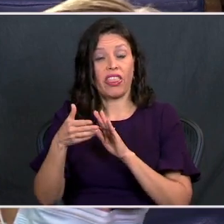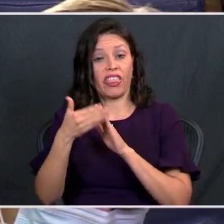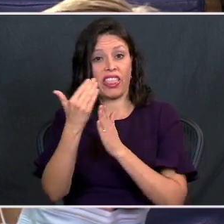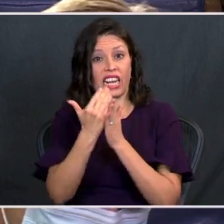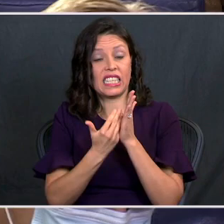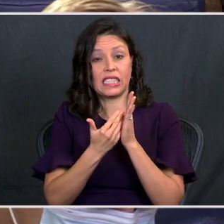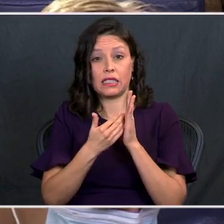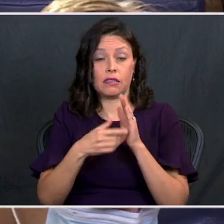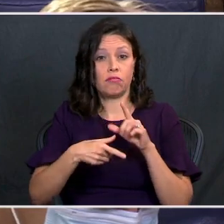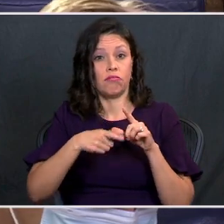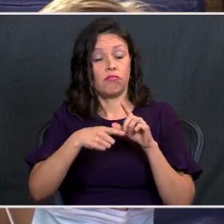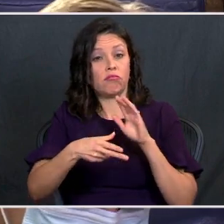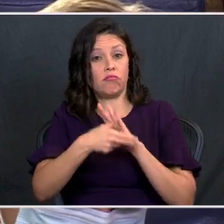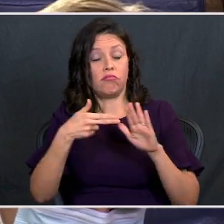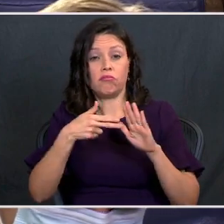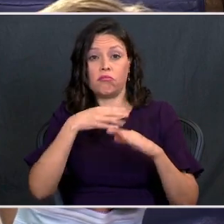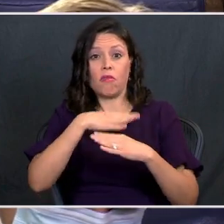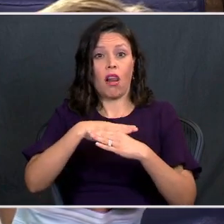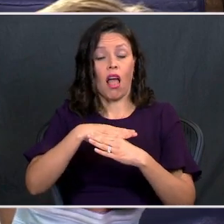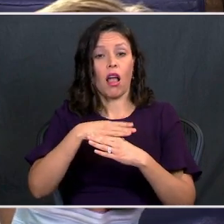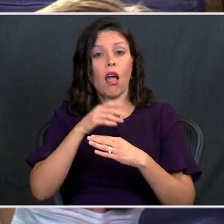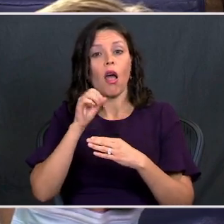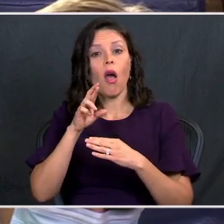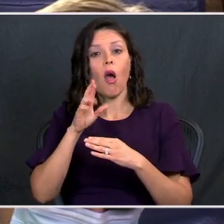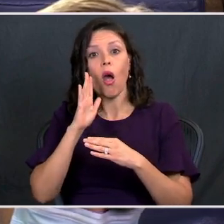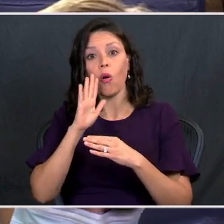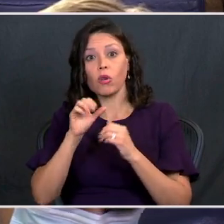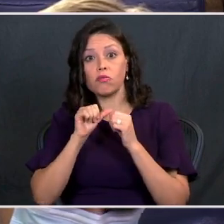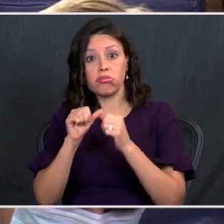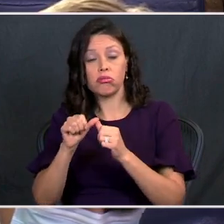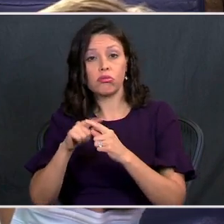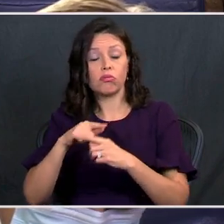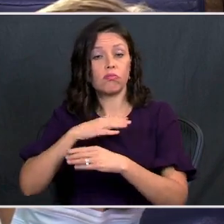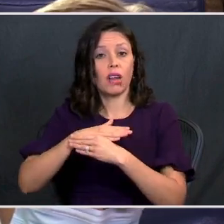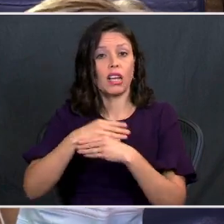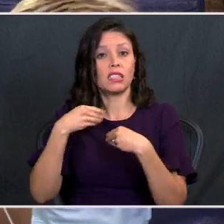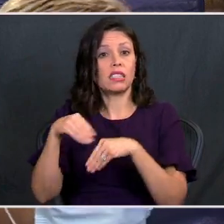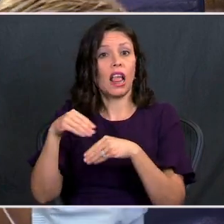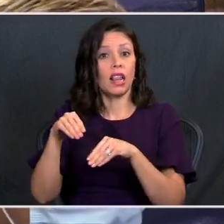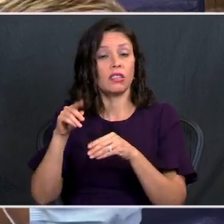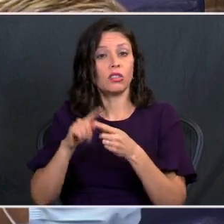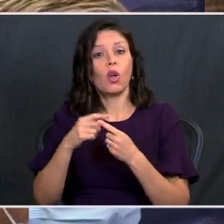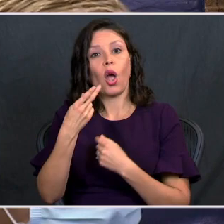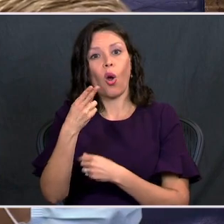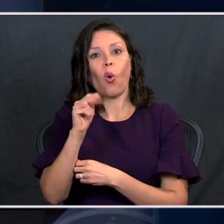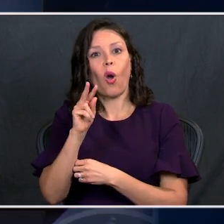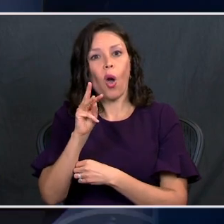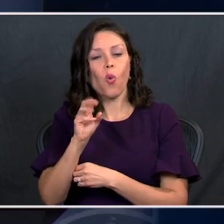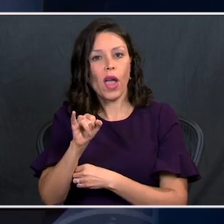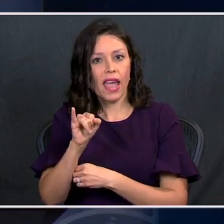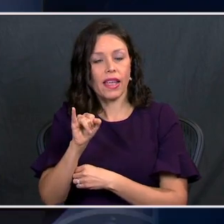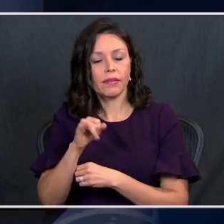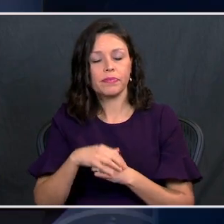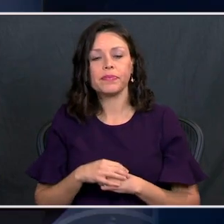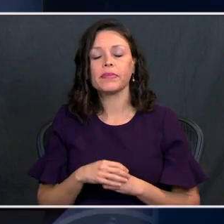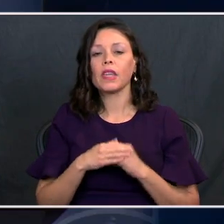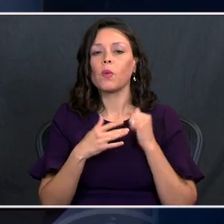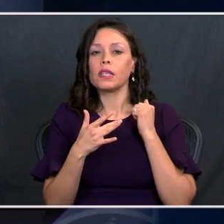this much more stringent blanket ban on U.S. goods sales to China -- to Huawei? Ms. Psaki: Well, technology, as I just noted,